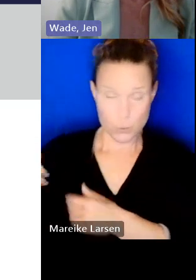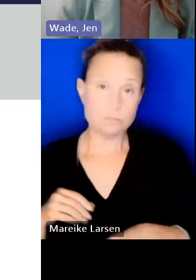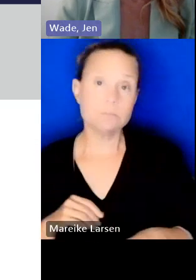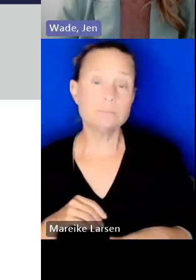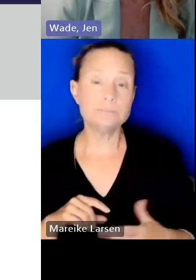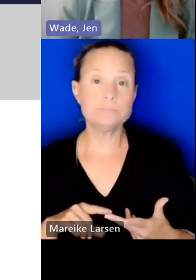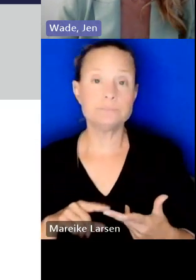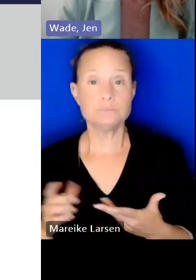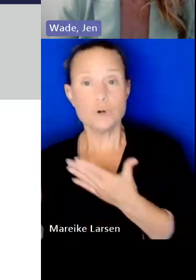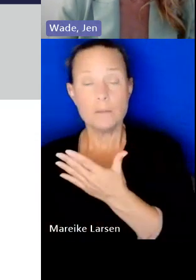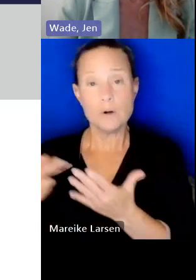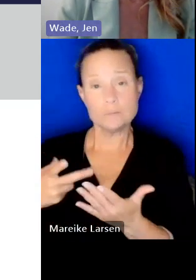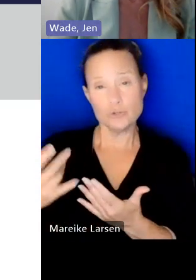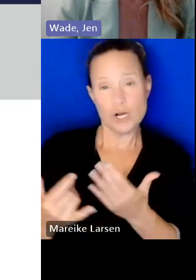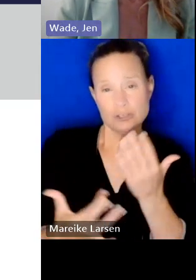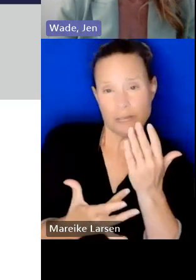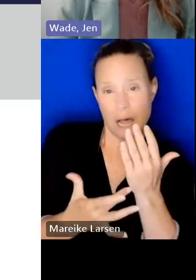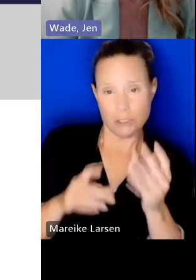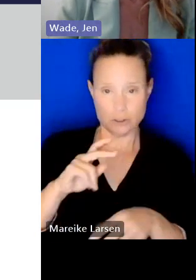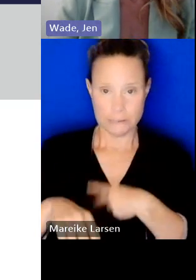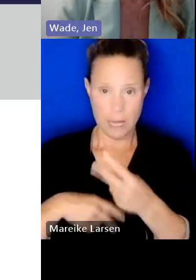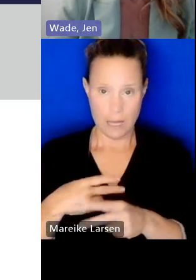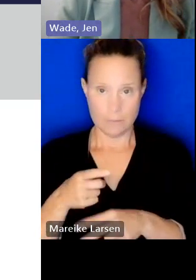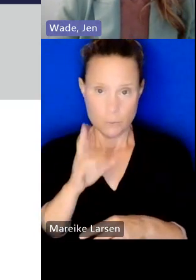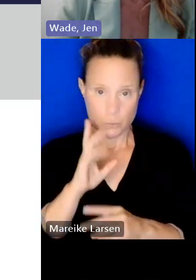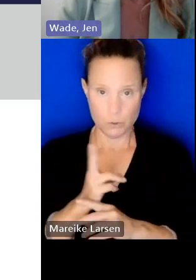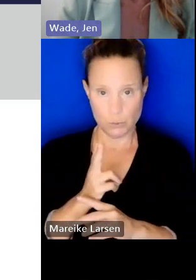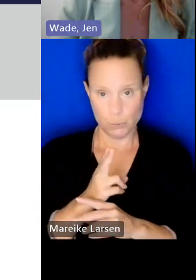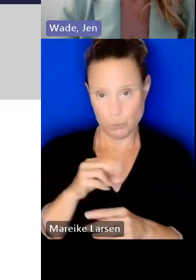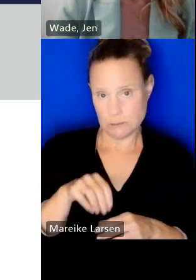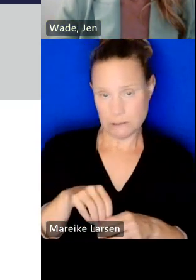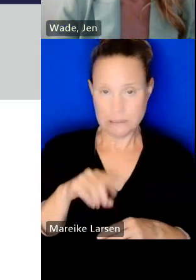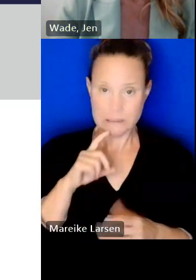The proposed project technology types to be deployed in the project areas.